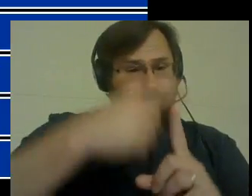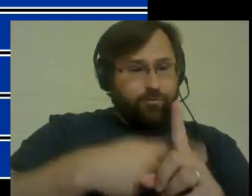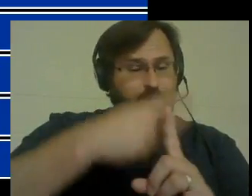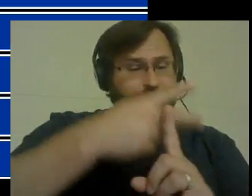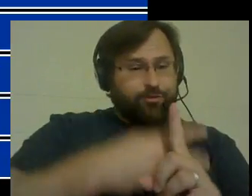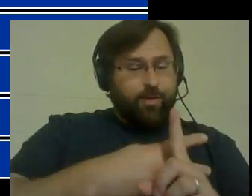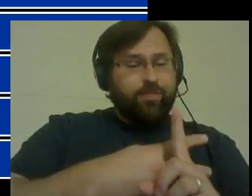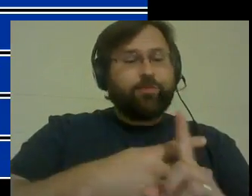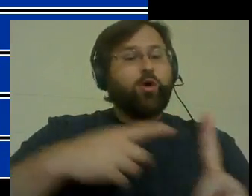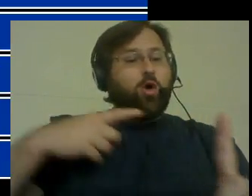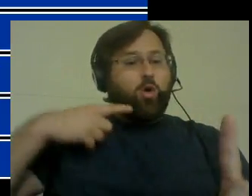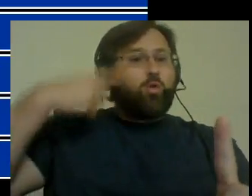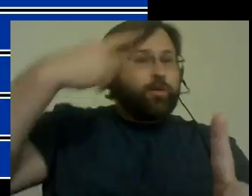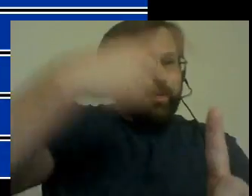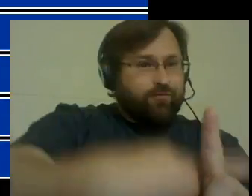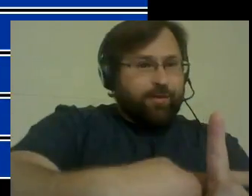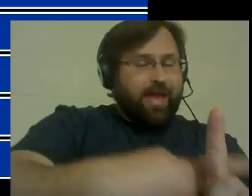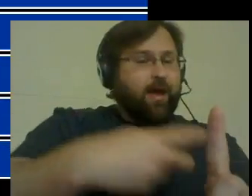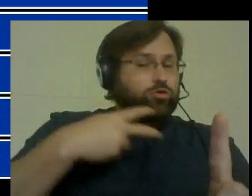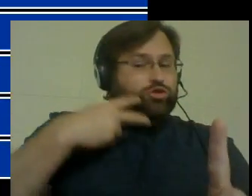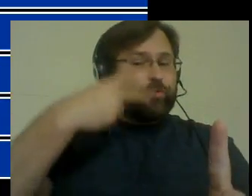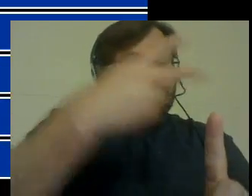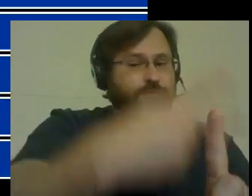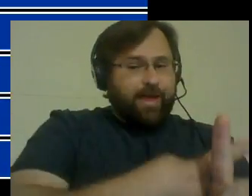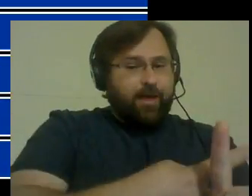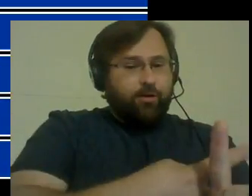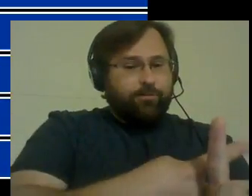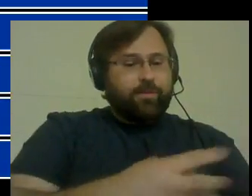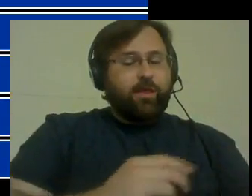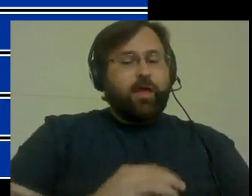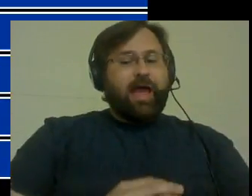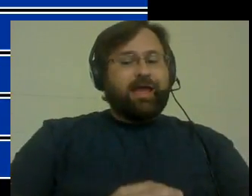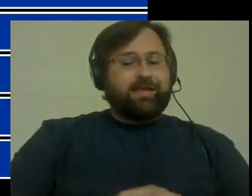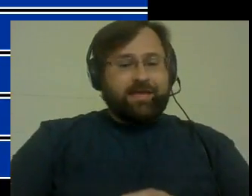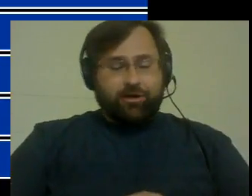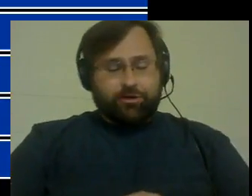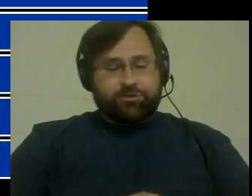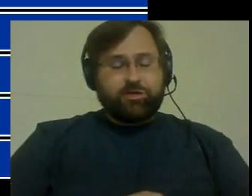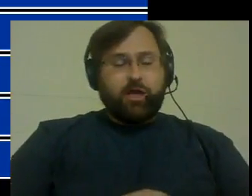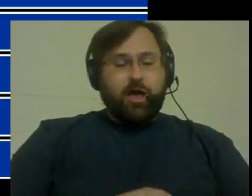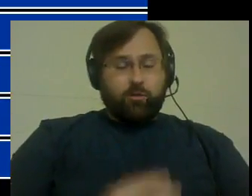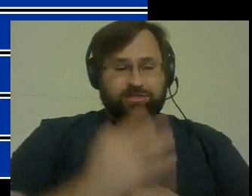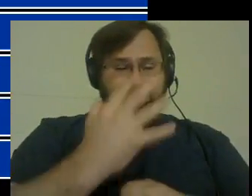one month to month or one month from now two months from now and years which does